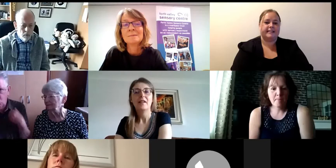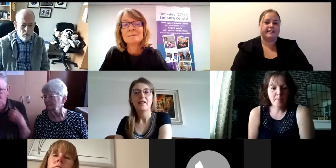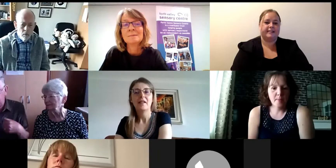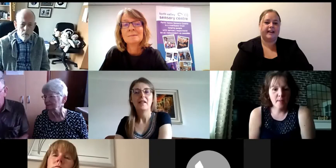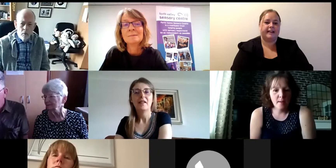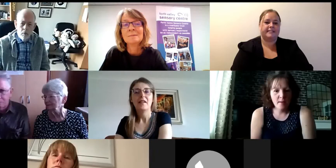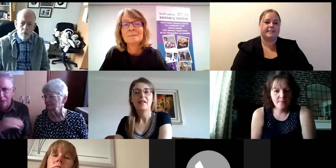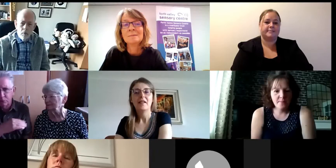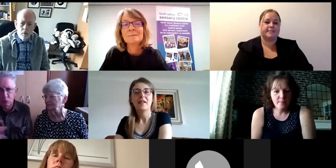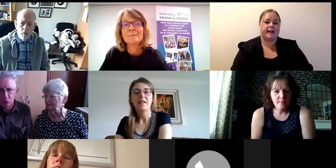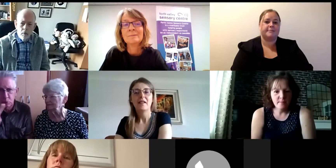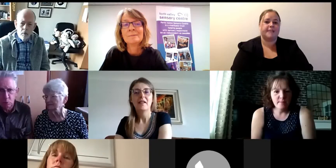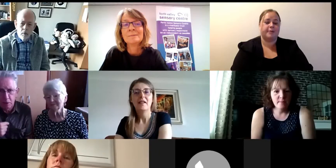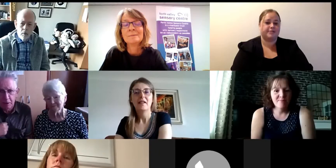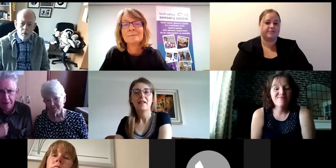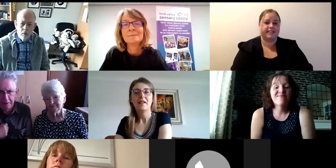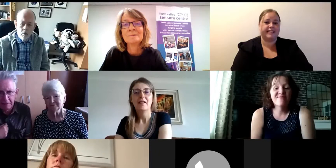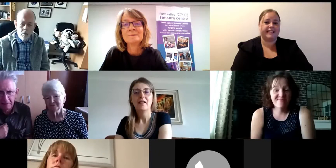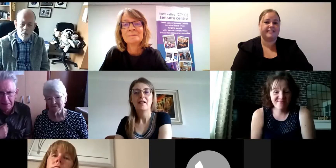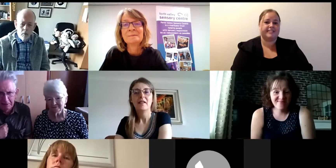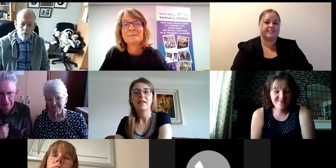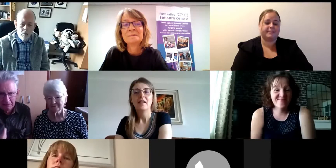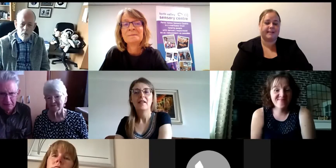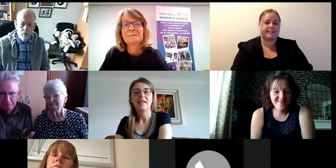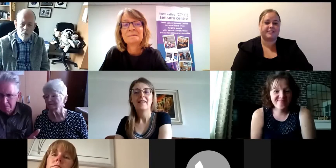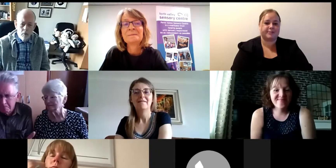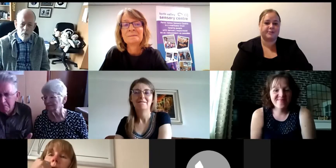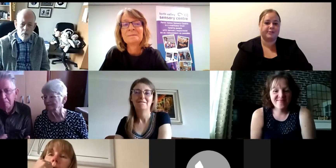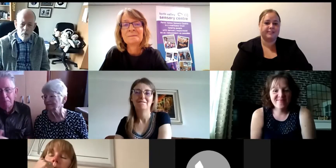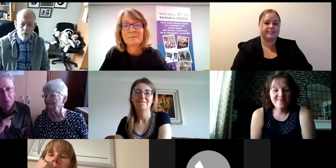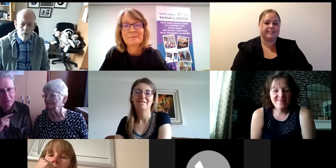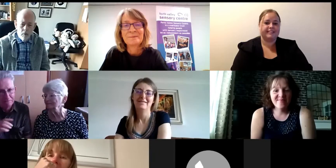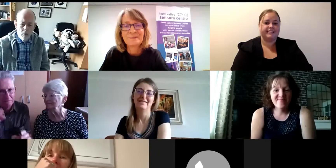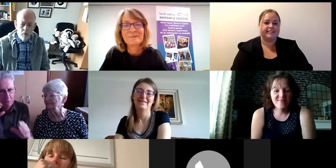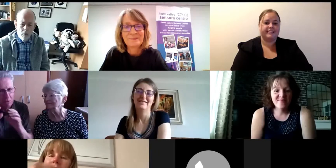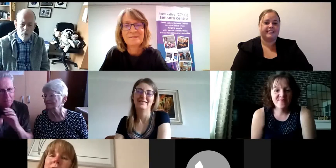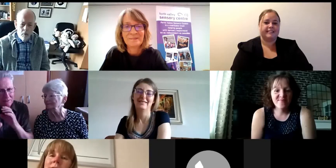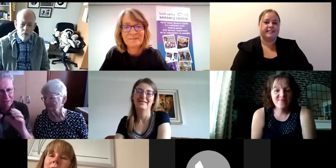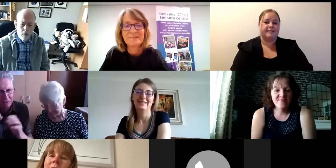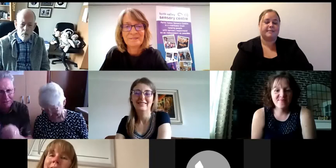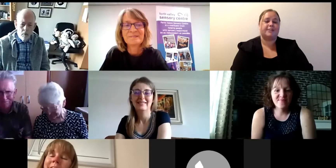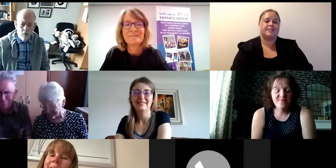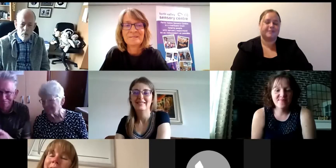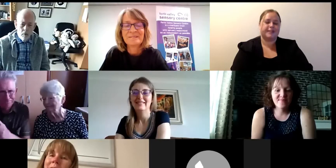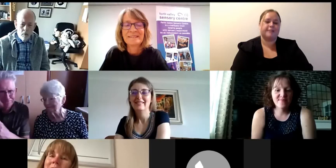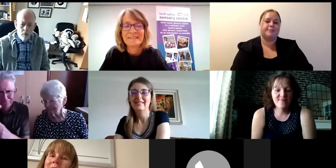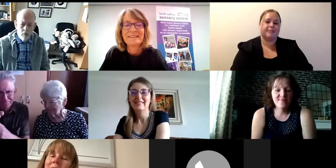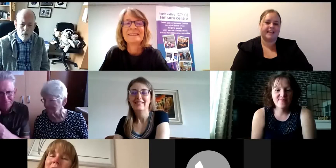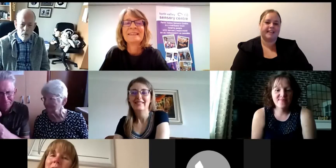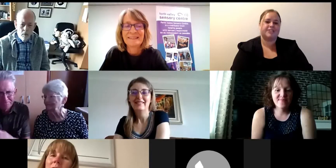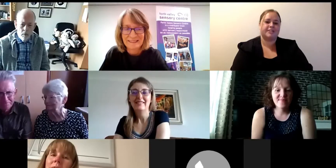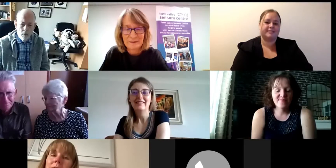and sometimes I was really keen just to get back to school because of the communication